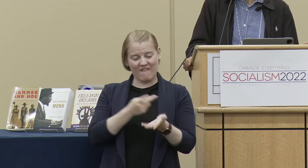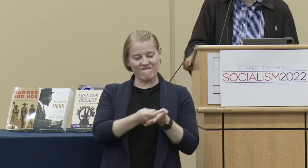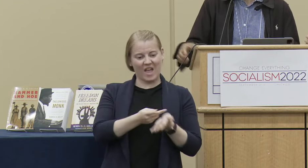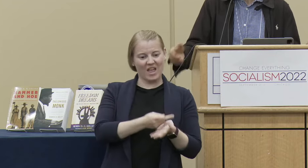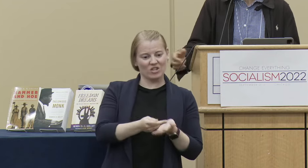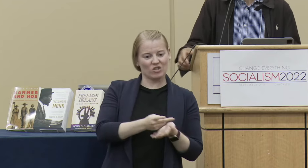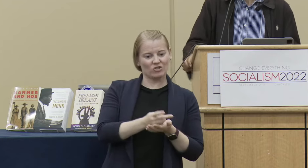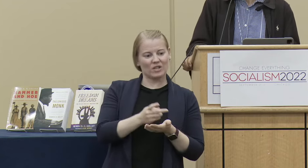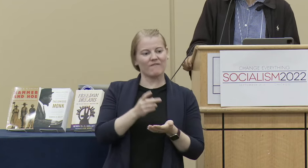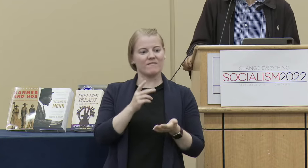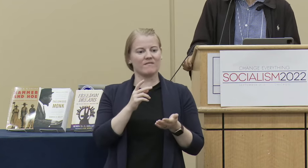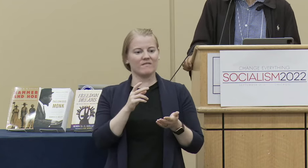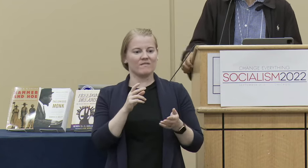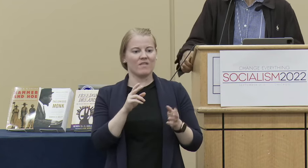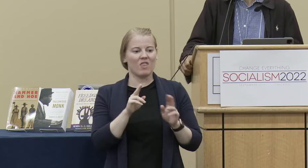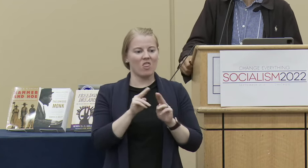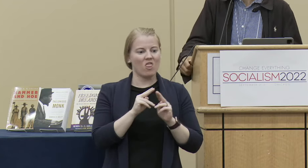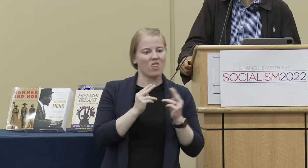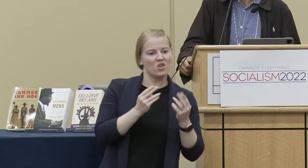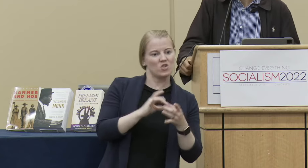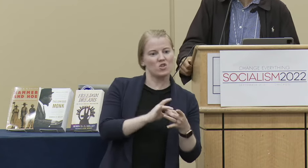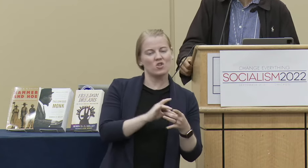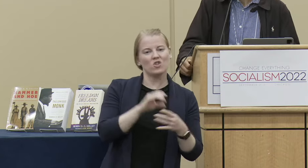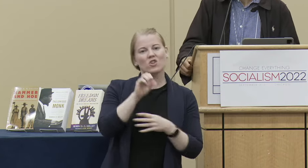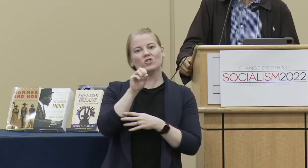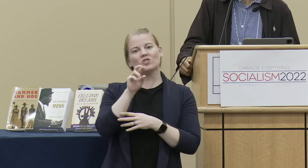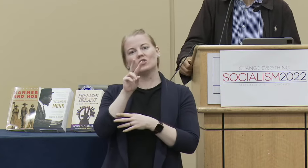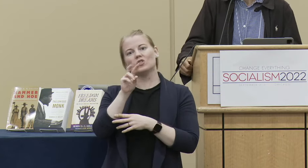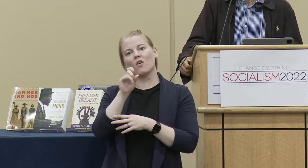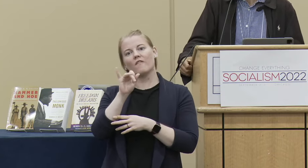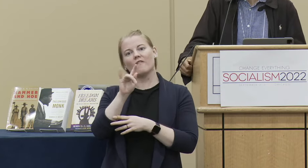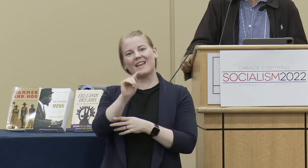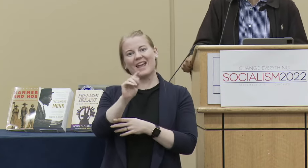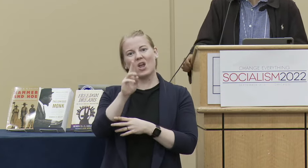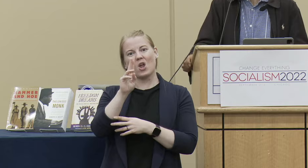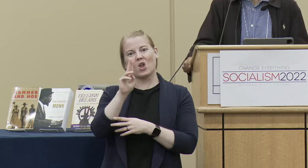on the failures of the Soviet Union were not written by